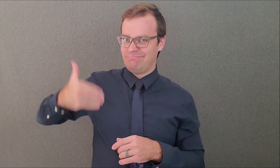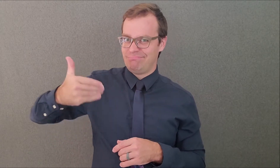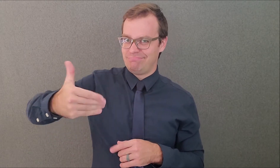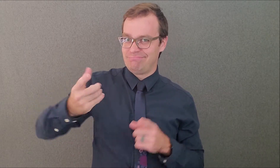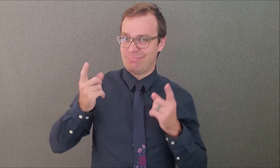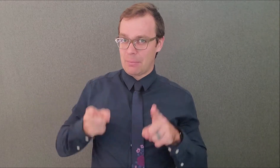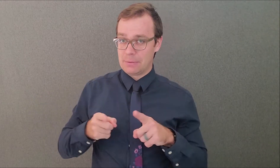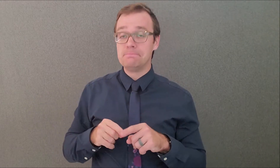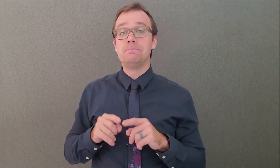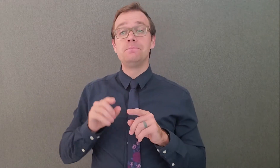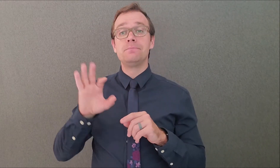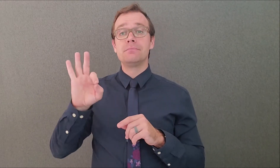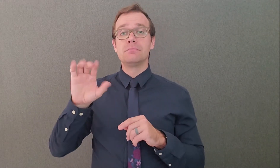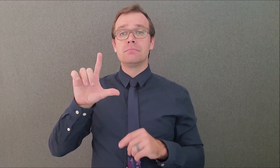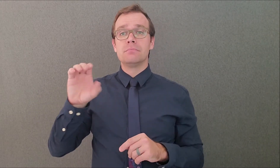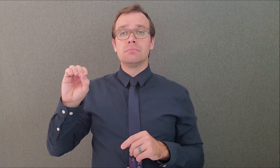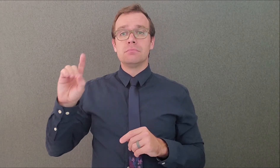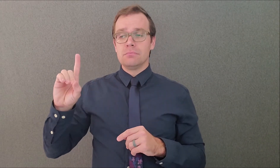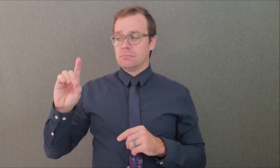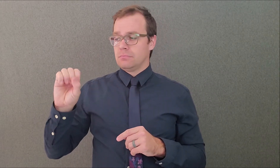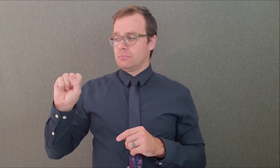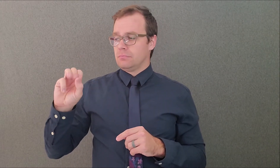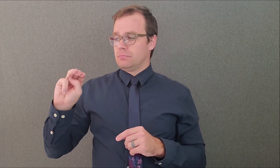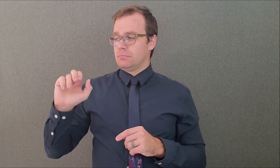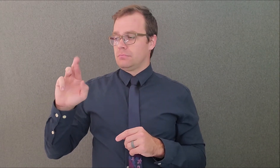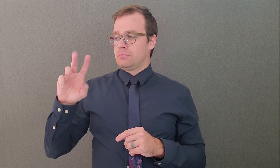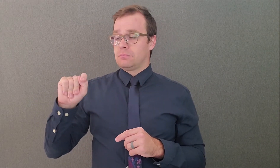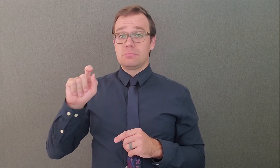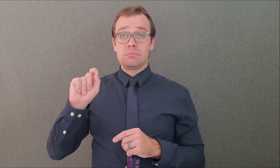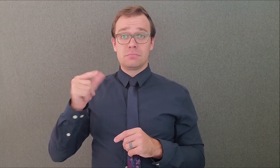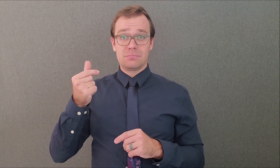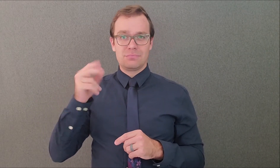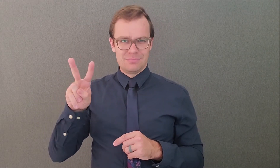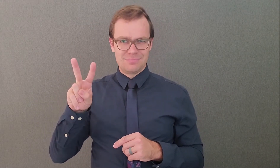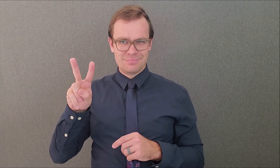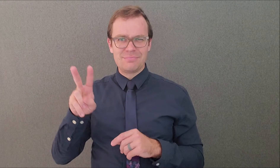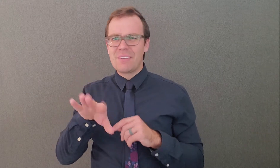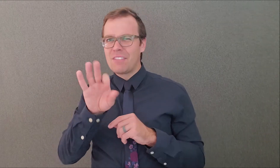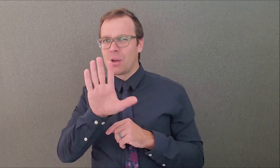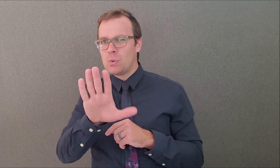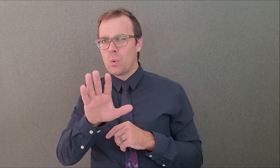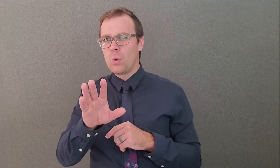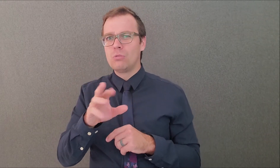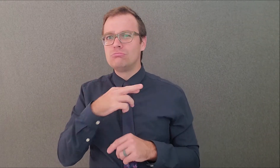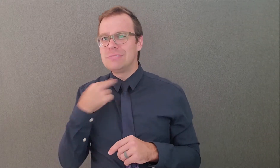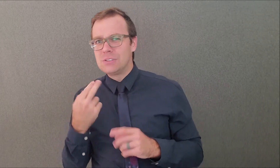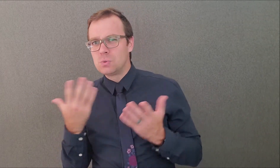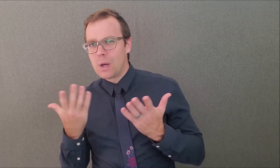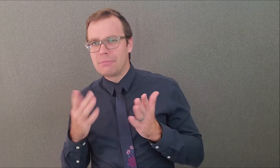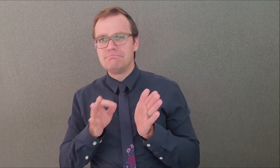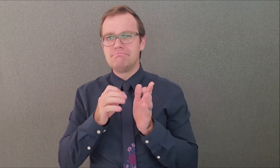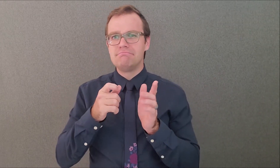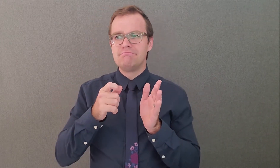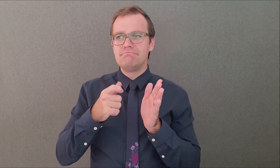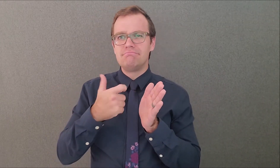Visit FloodSmart.gov to find out what your flood risk is, get cost estimates,